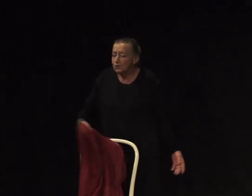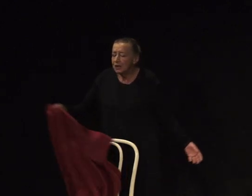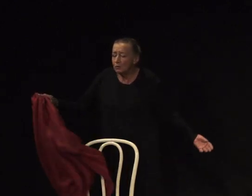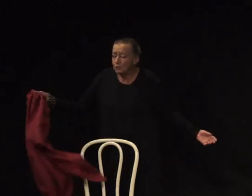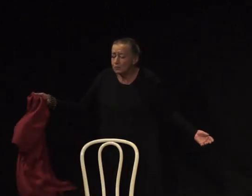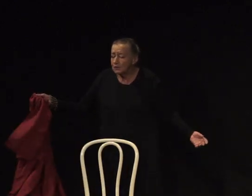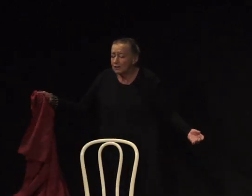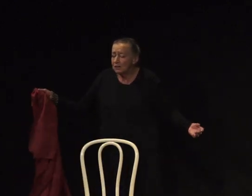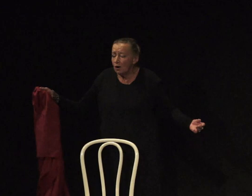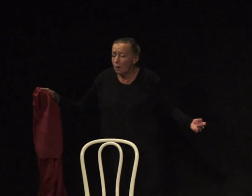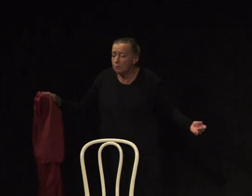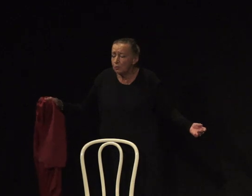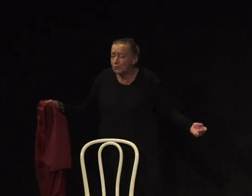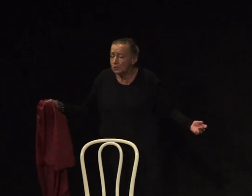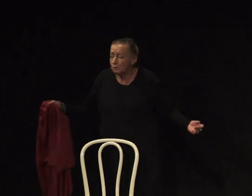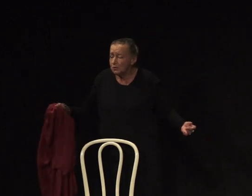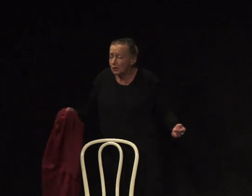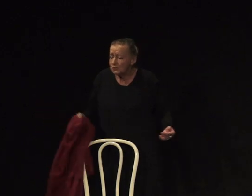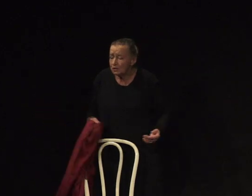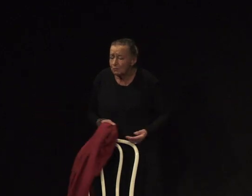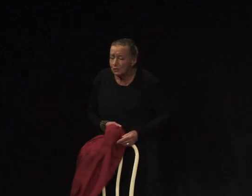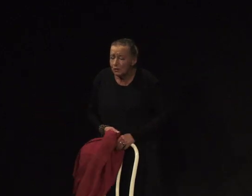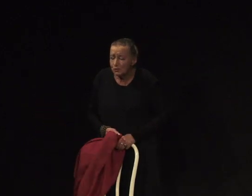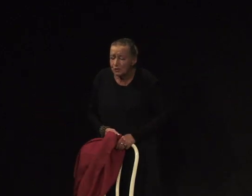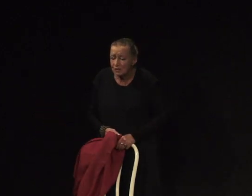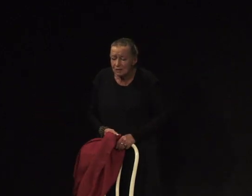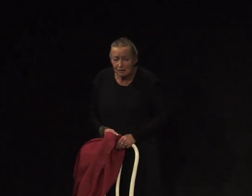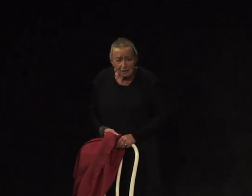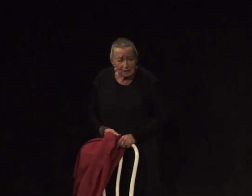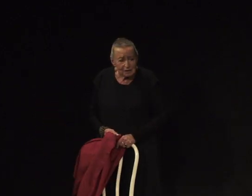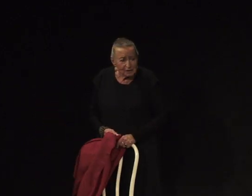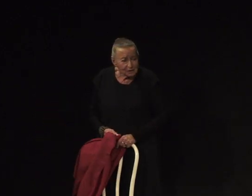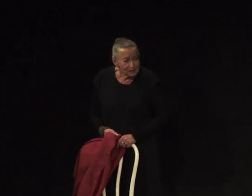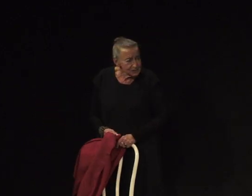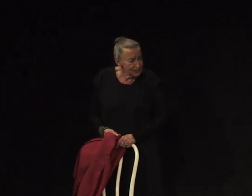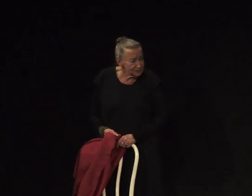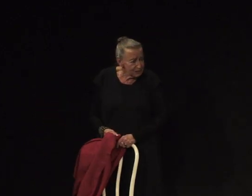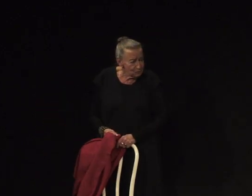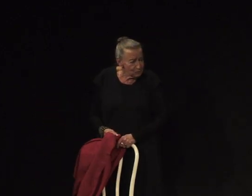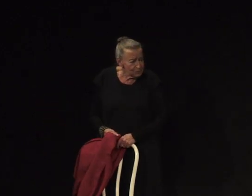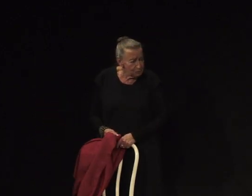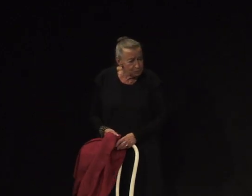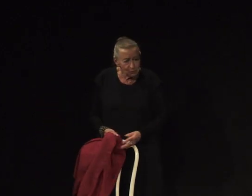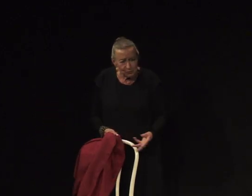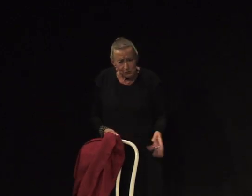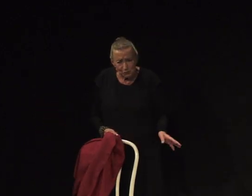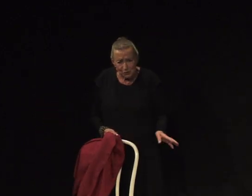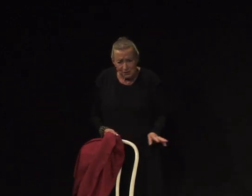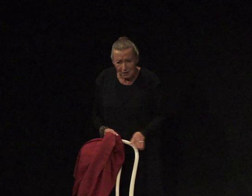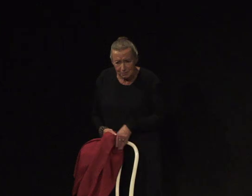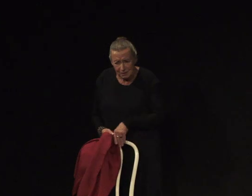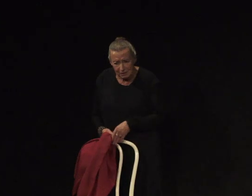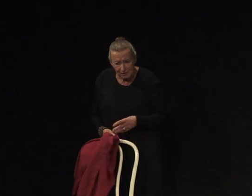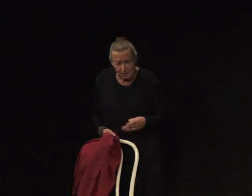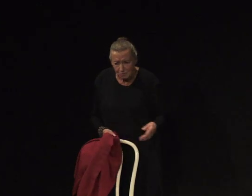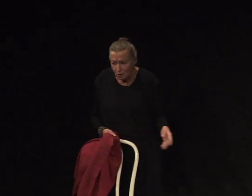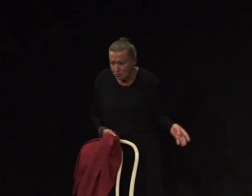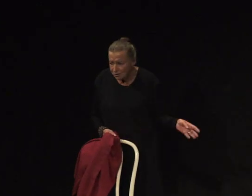Resistance at the manor stopped for good. The hungry gentry plundered what they could.